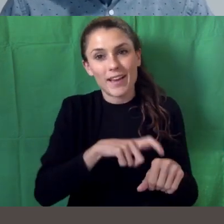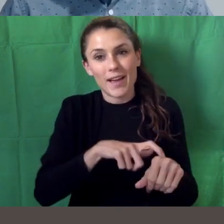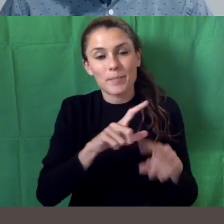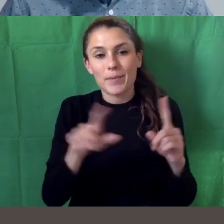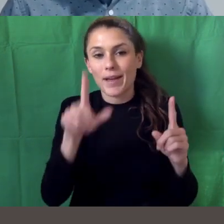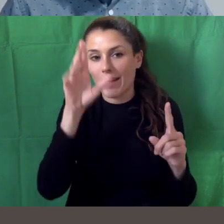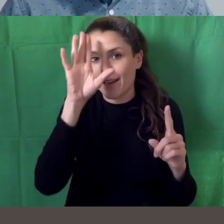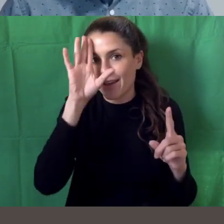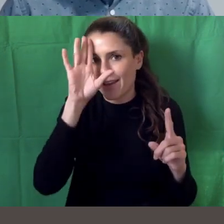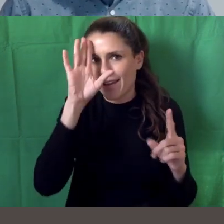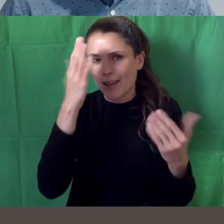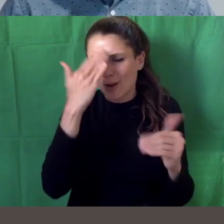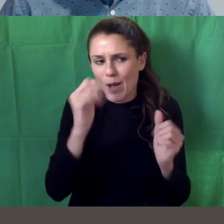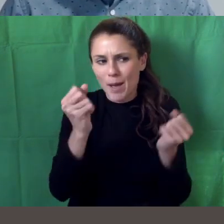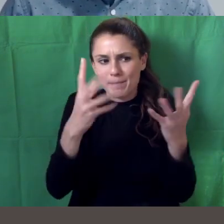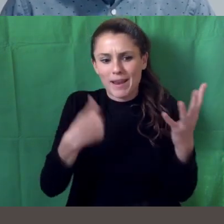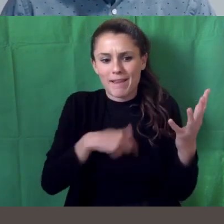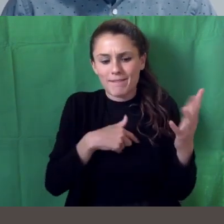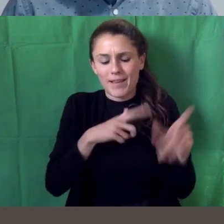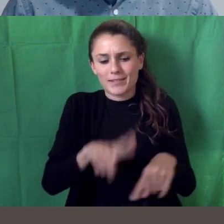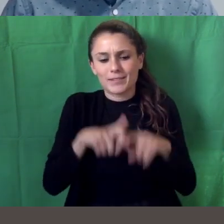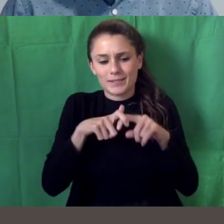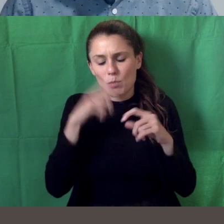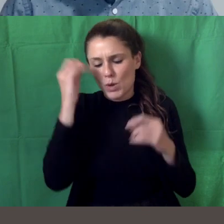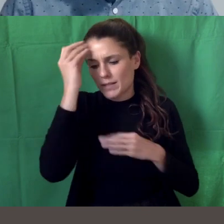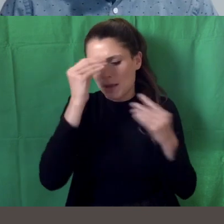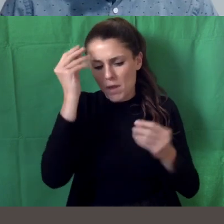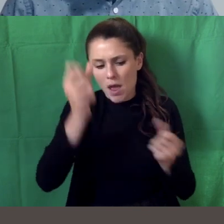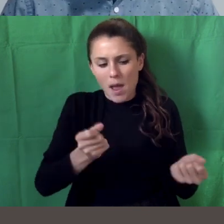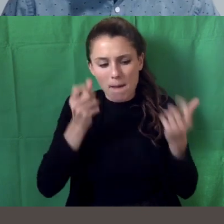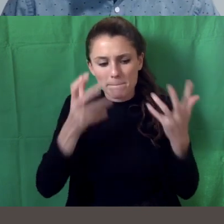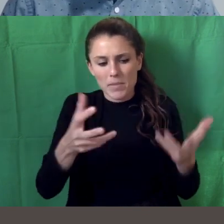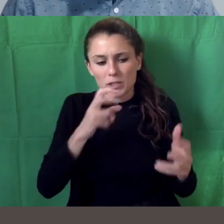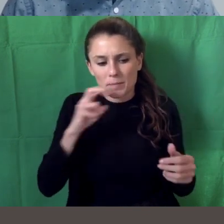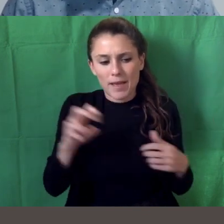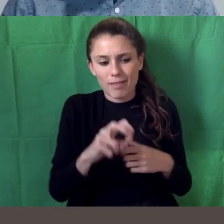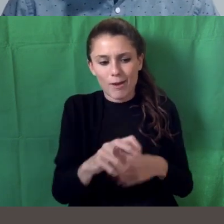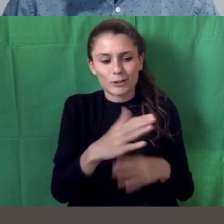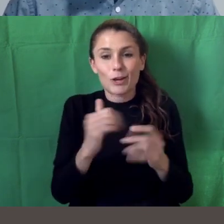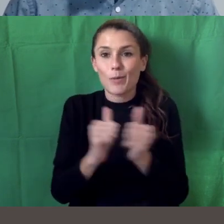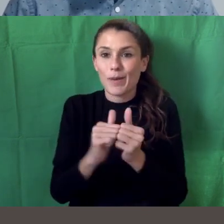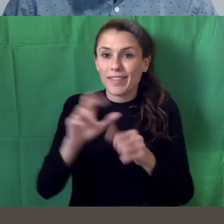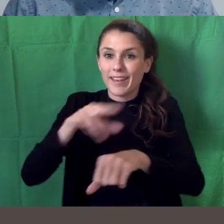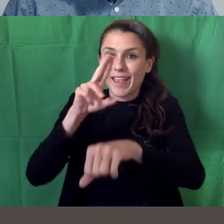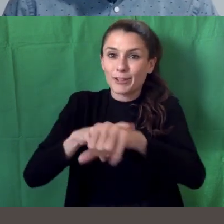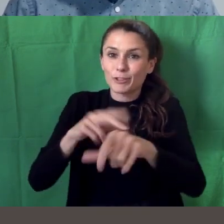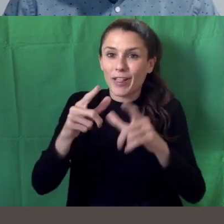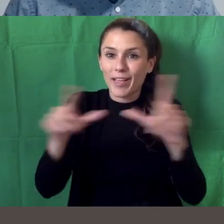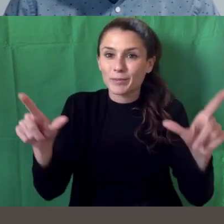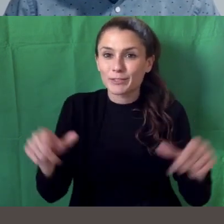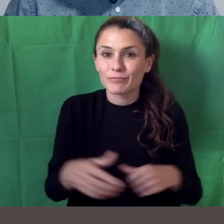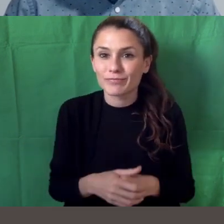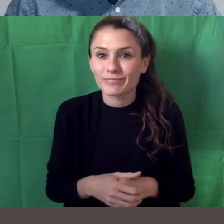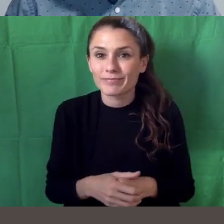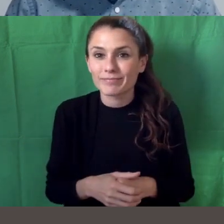but I don't know how many of us stopped to think about how much Python shares with natural languages.